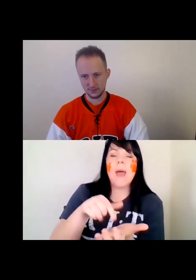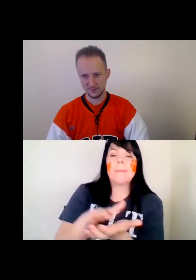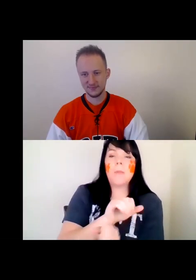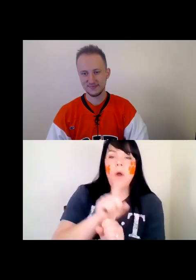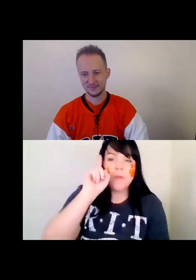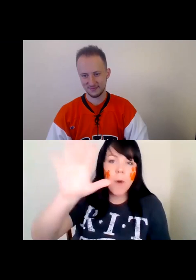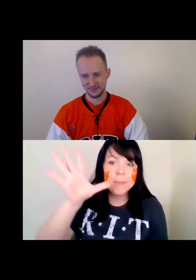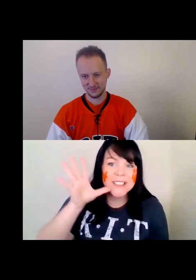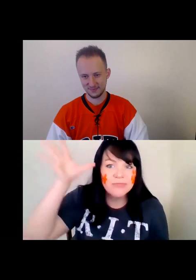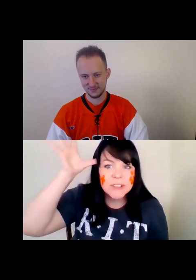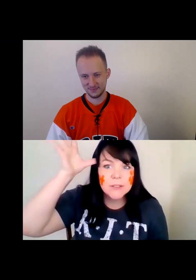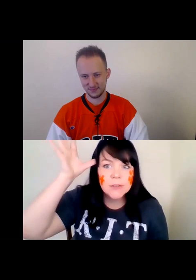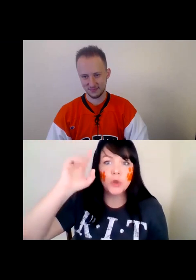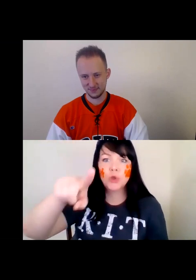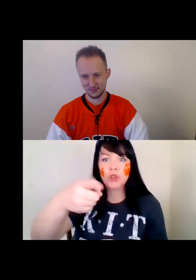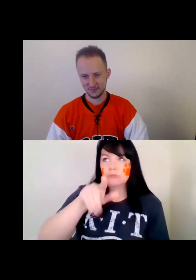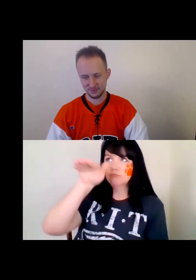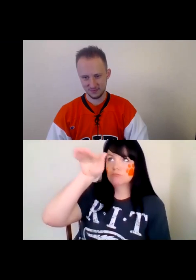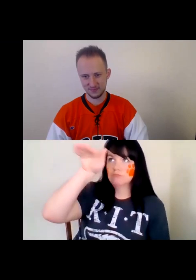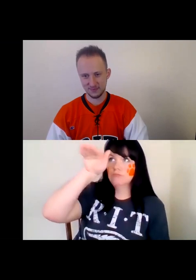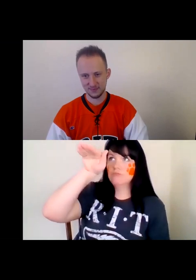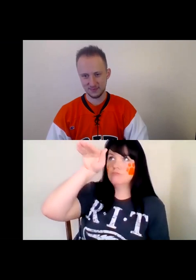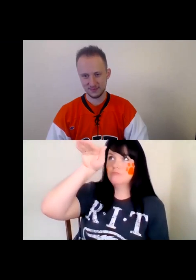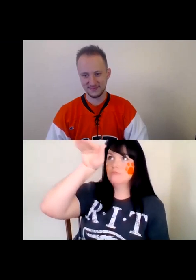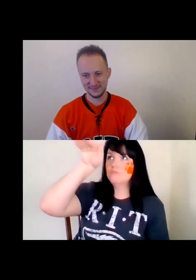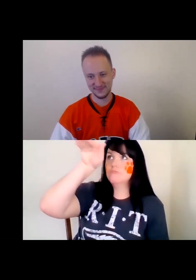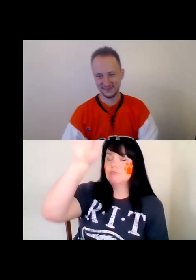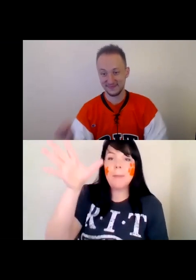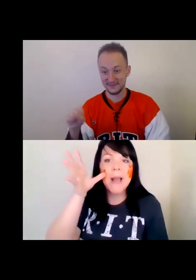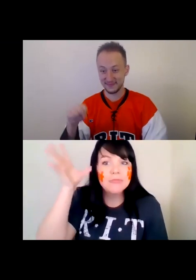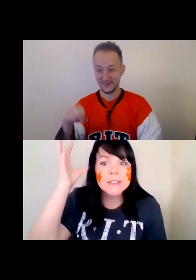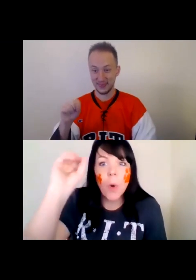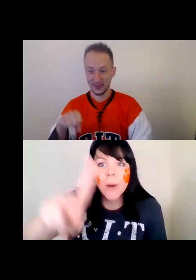Get your parents to sign it -- you have to remind them -- and once they send it in, we will send along your prize.